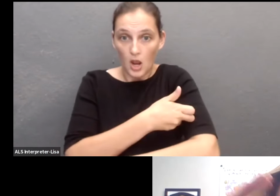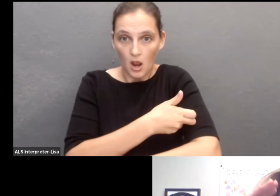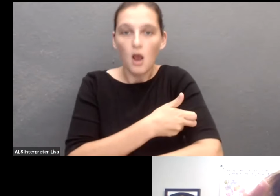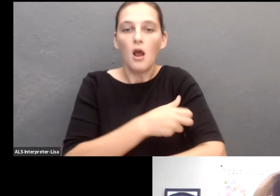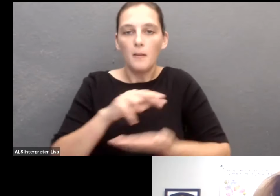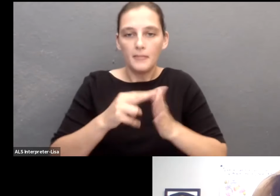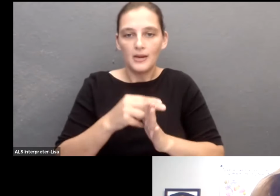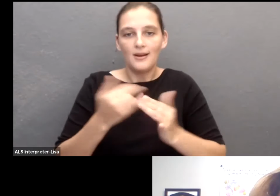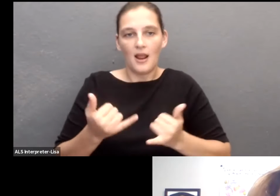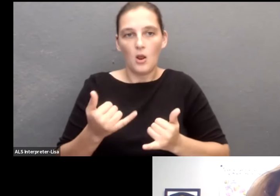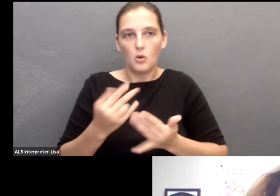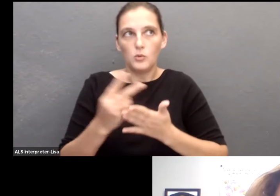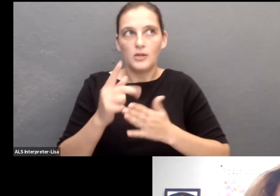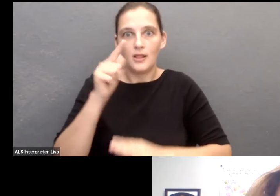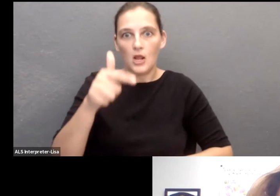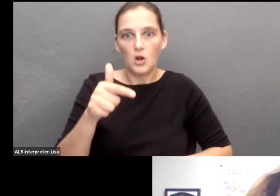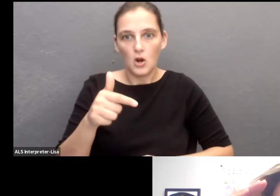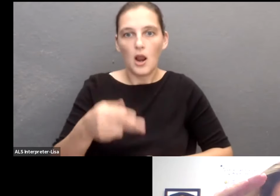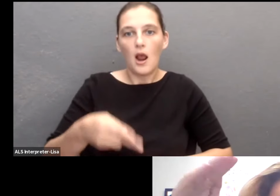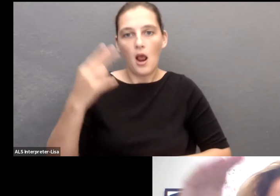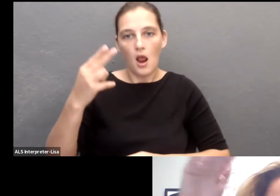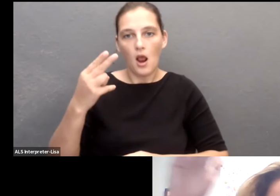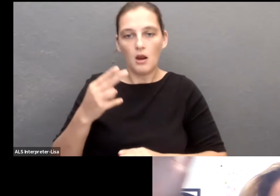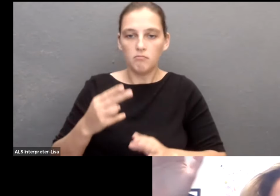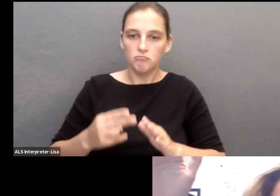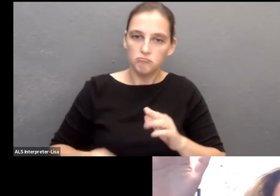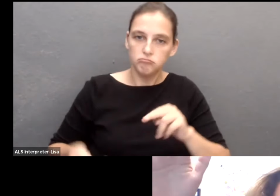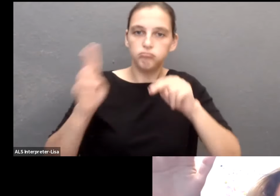at that high level of vaccine effectiveness and it continues to go up.